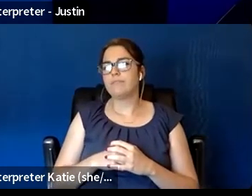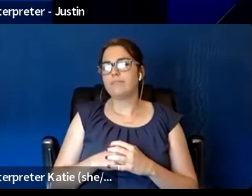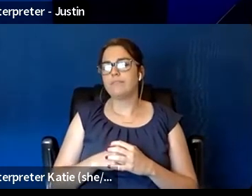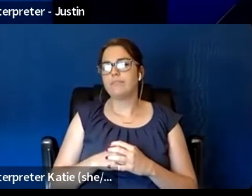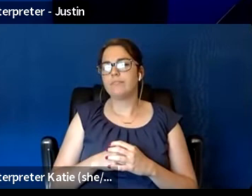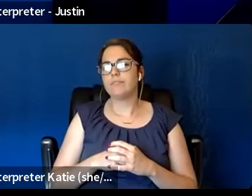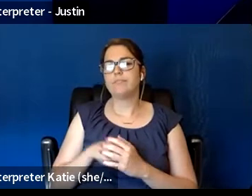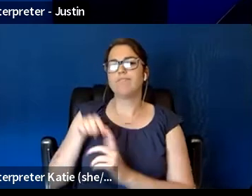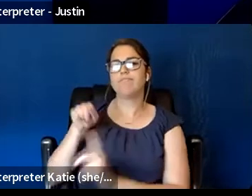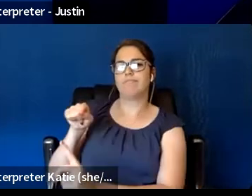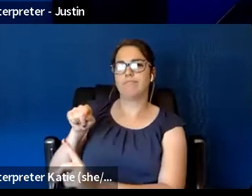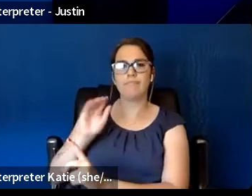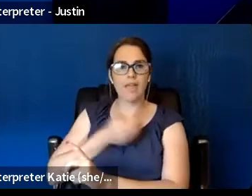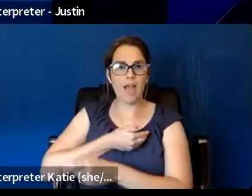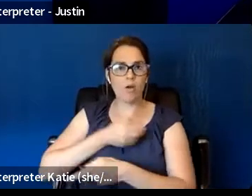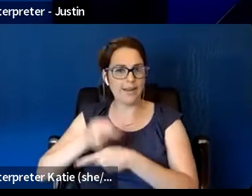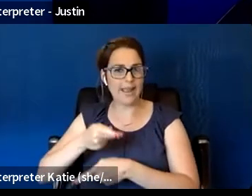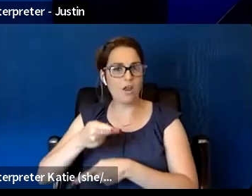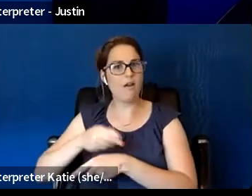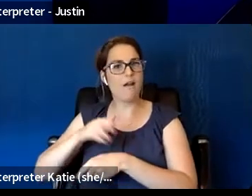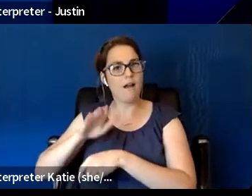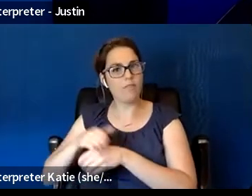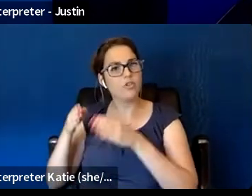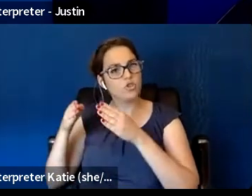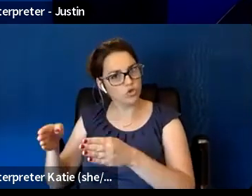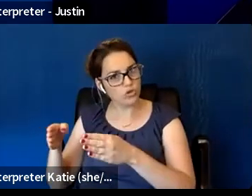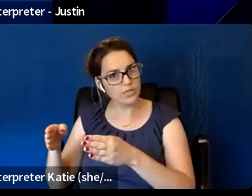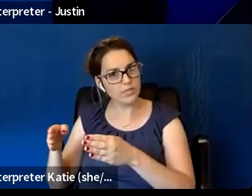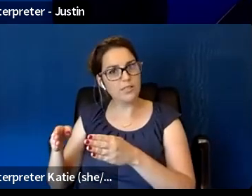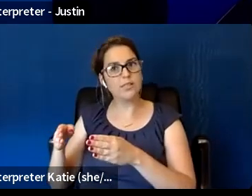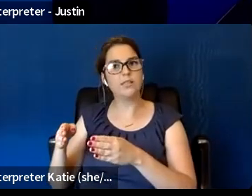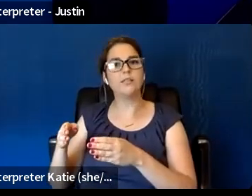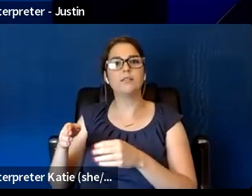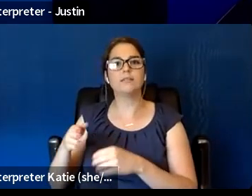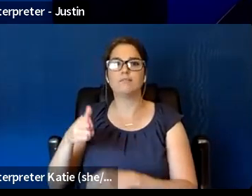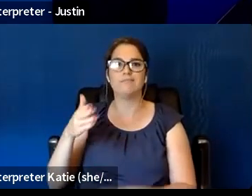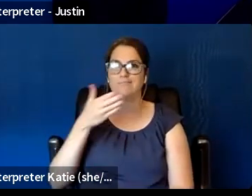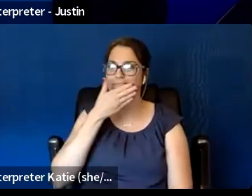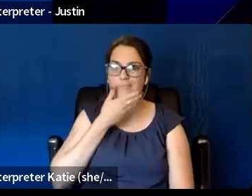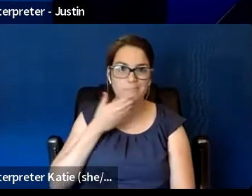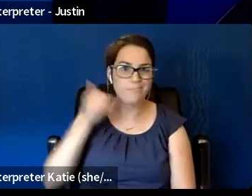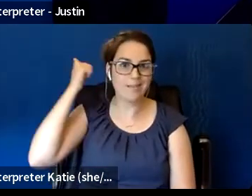that we provide people on the street is actually the best kind of care that you can get.